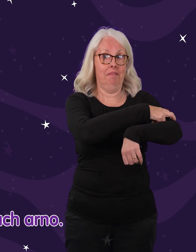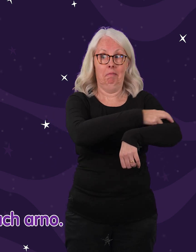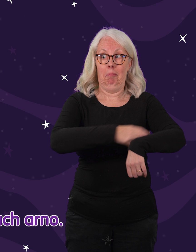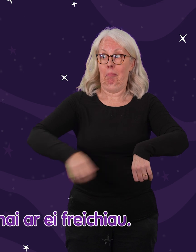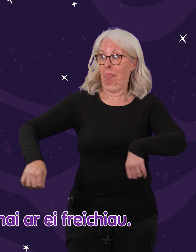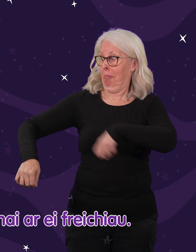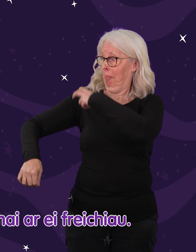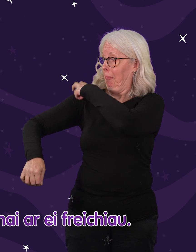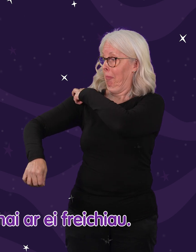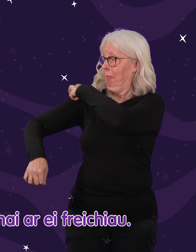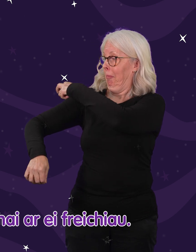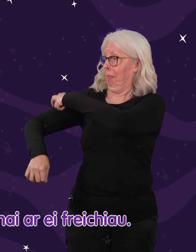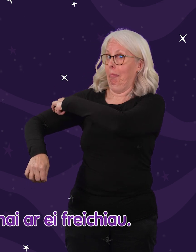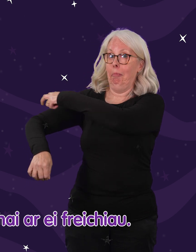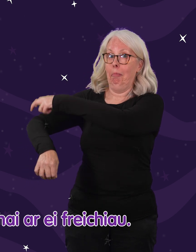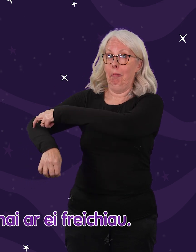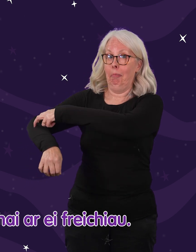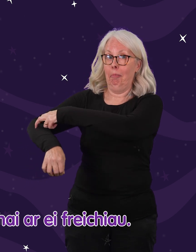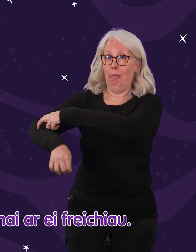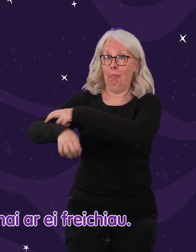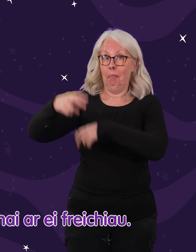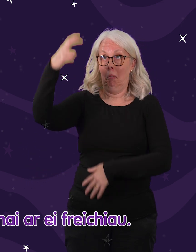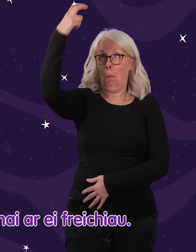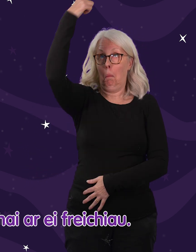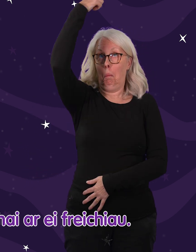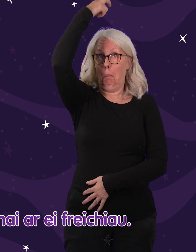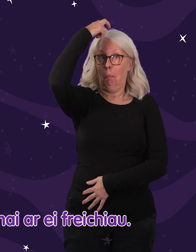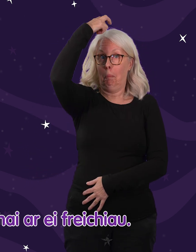Some are on hir arms.